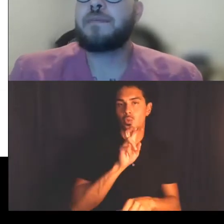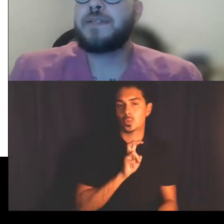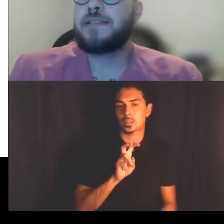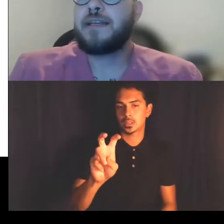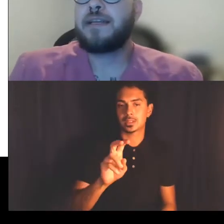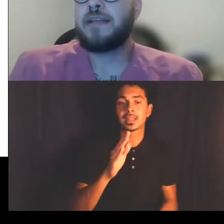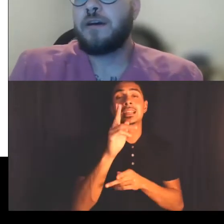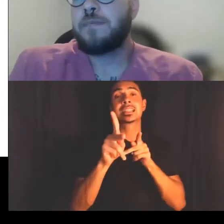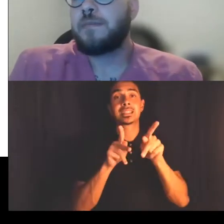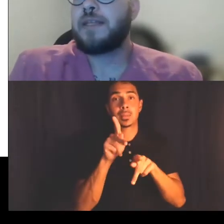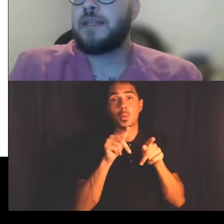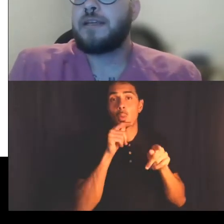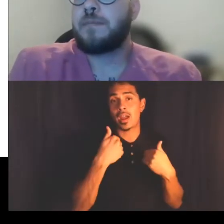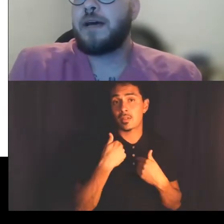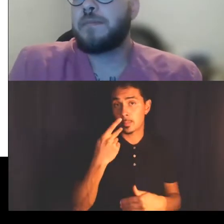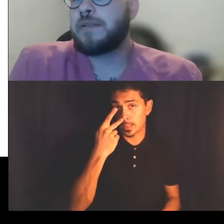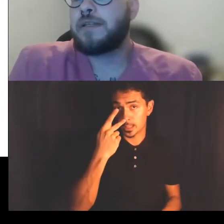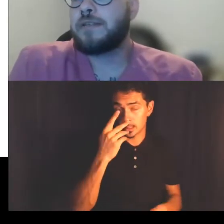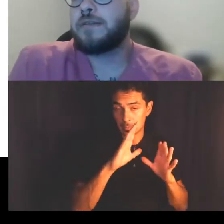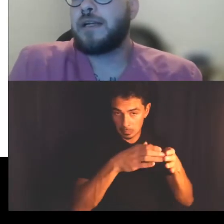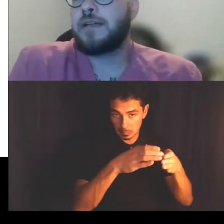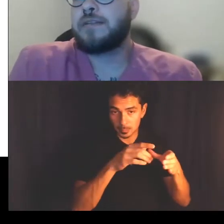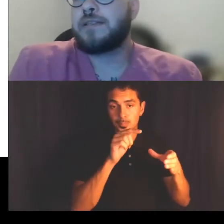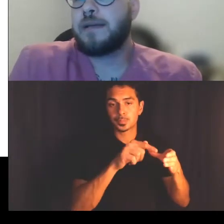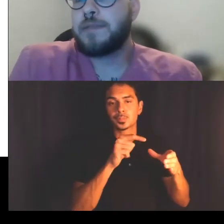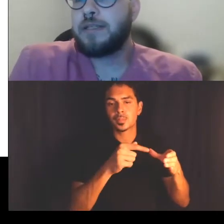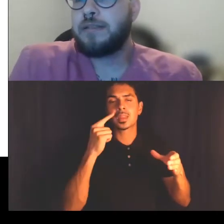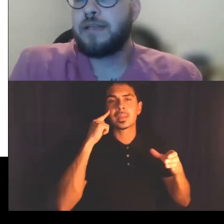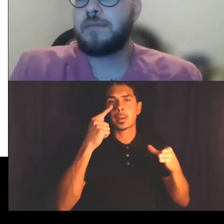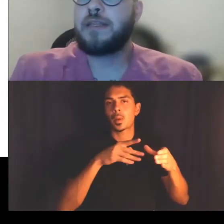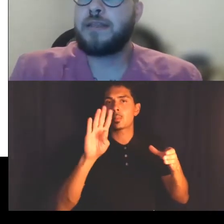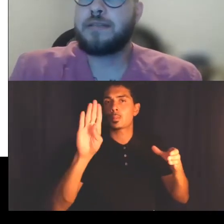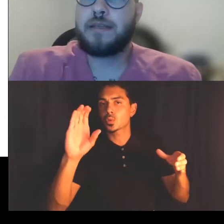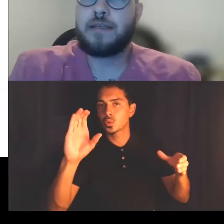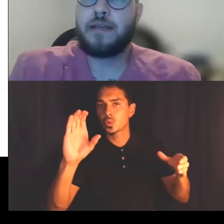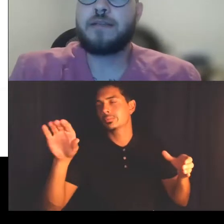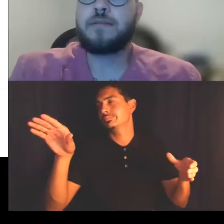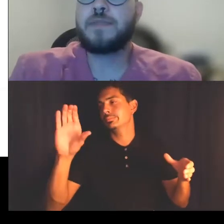options that can help when we think about birth control and contraception can be things like condoms,